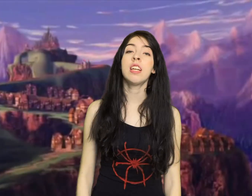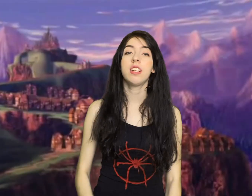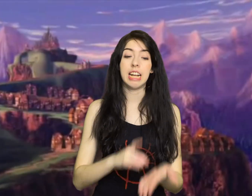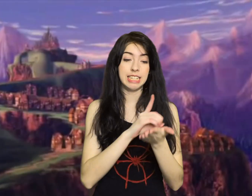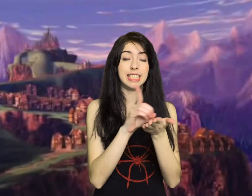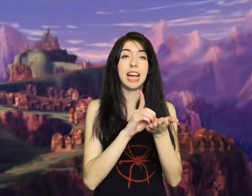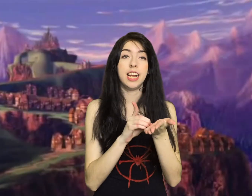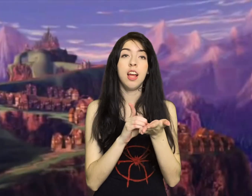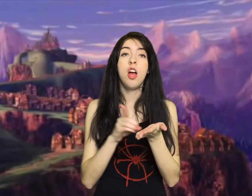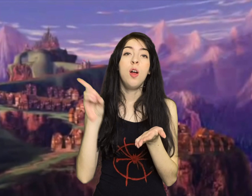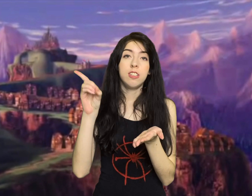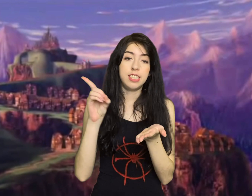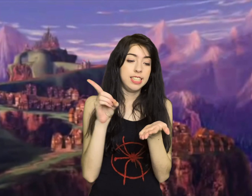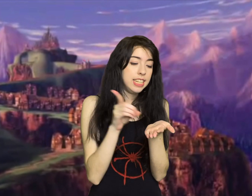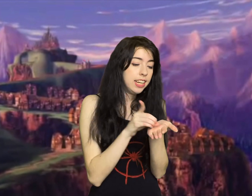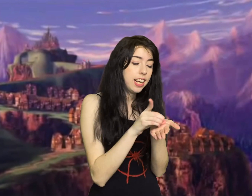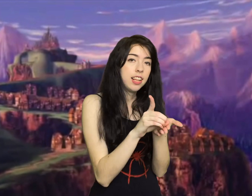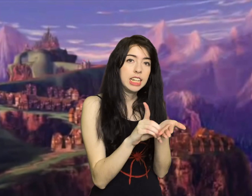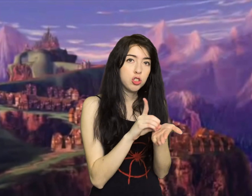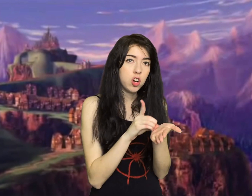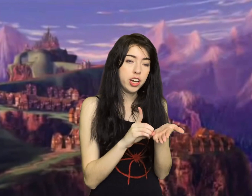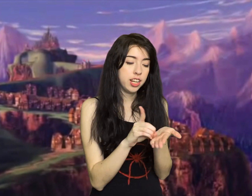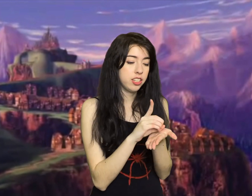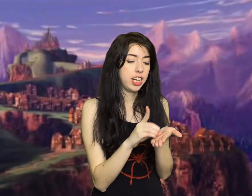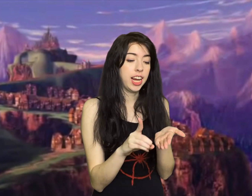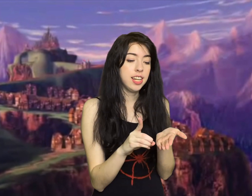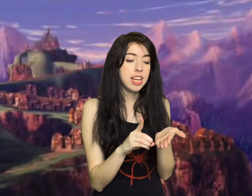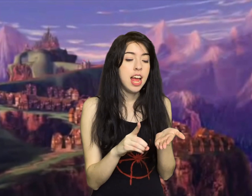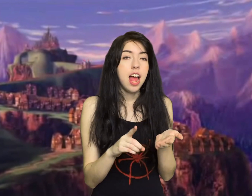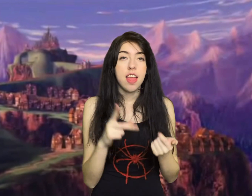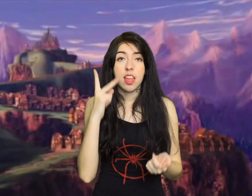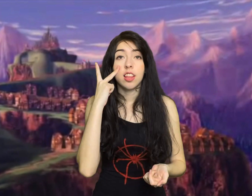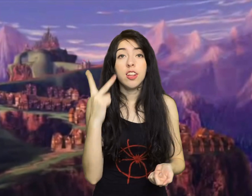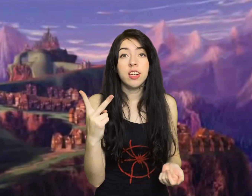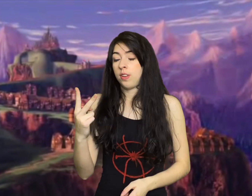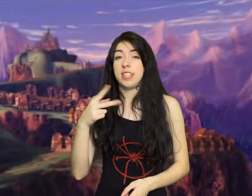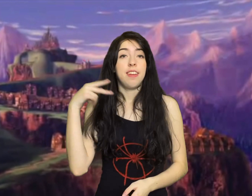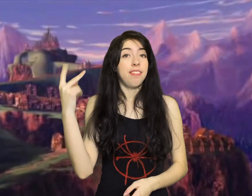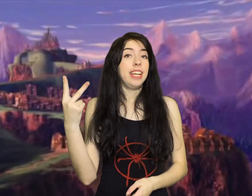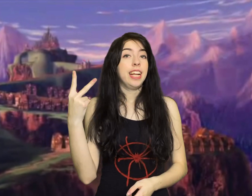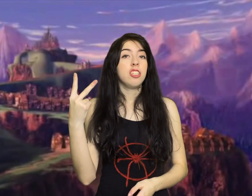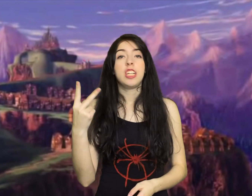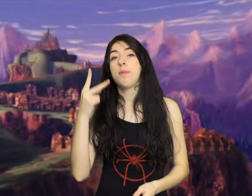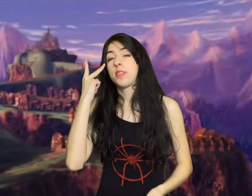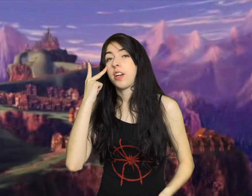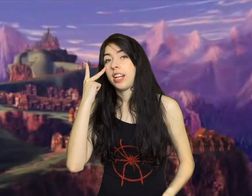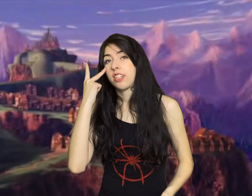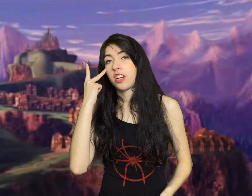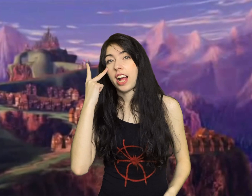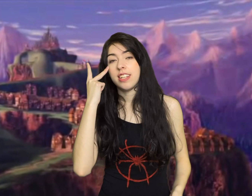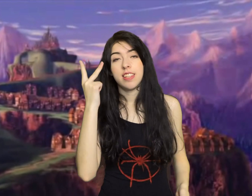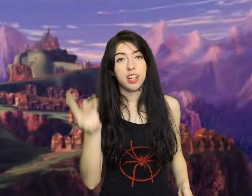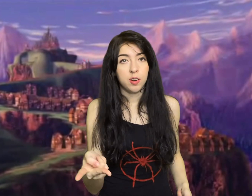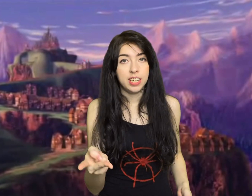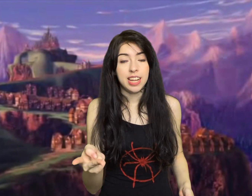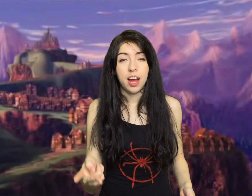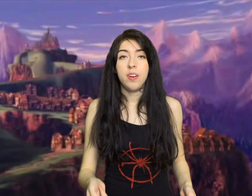you got DESIGN just a D kind of like drawing on your hand and then LOOK it's a V handshape starting at your eyes and then going down